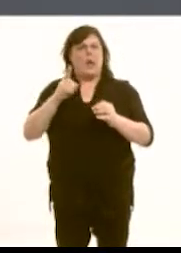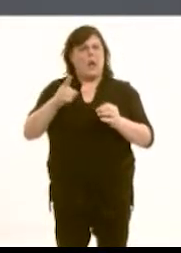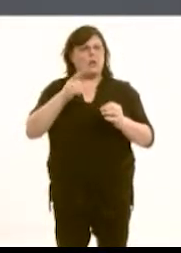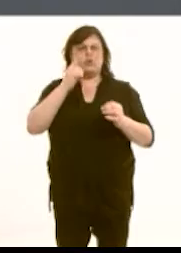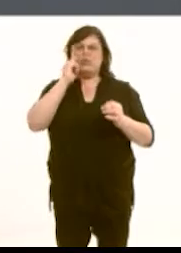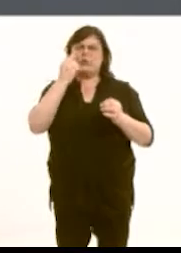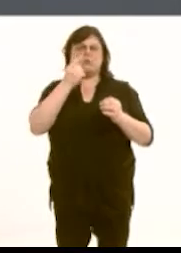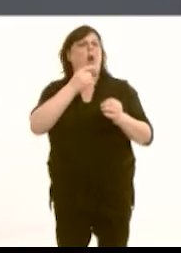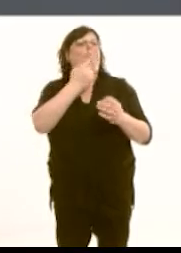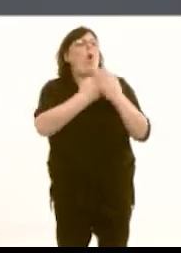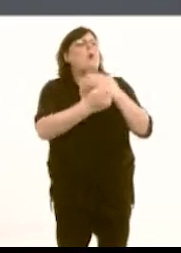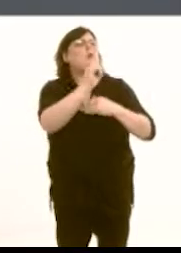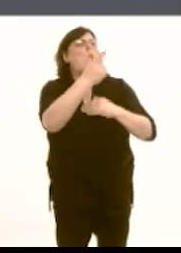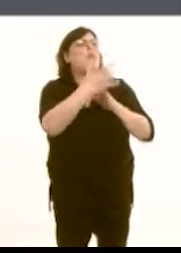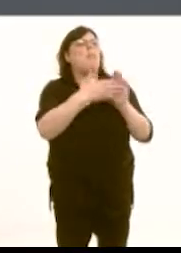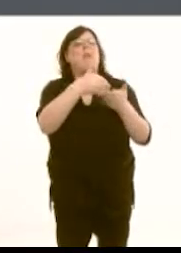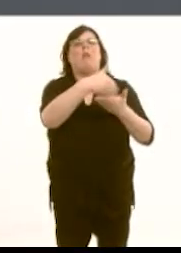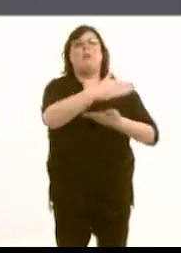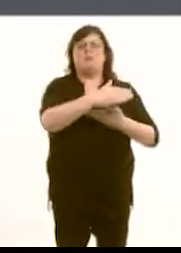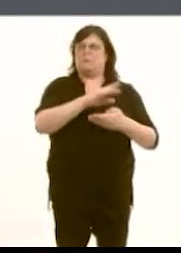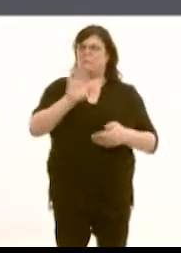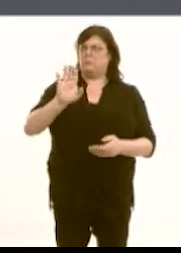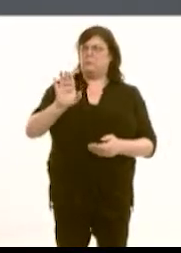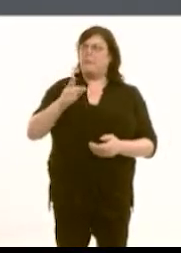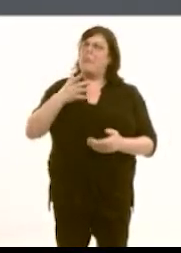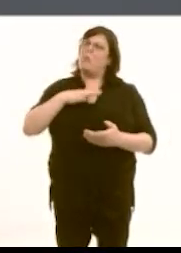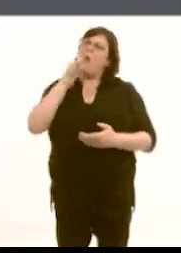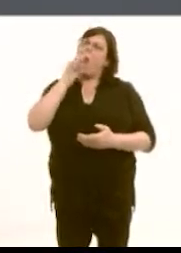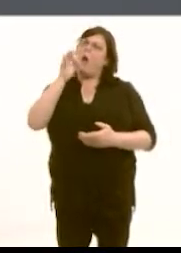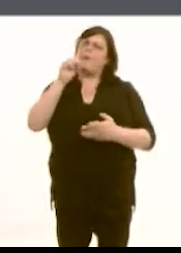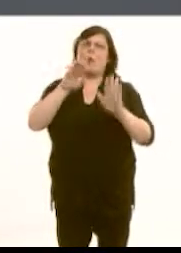But I want to ask you about your manifesto for the last election, because you promised